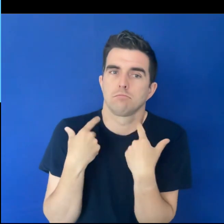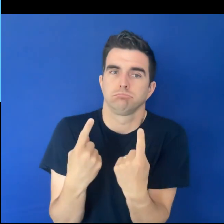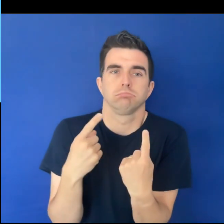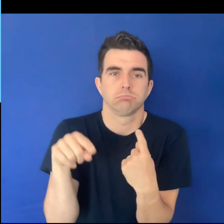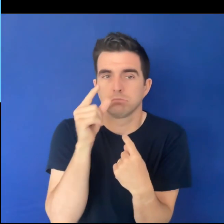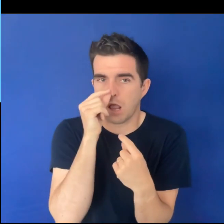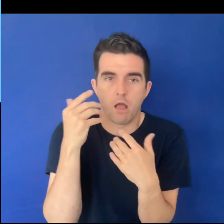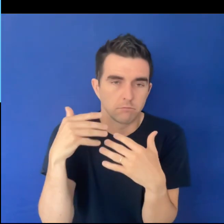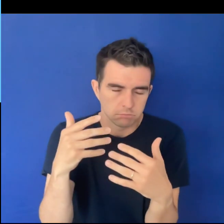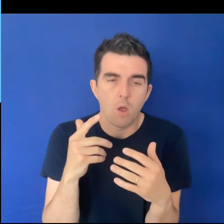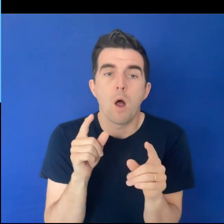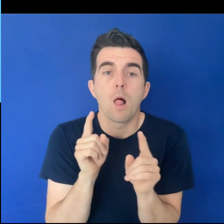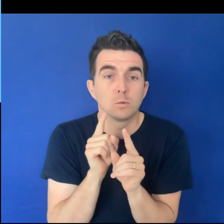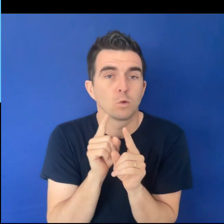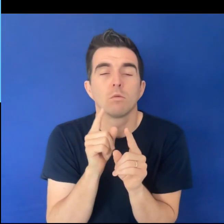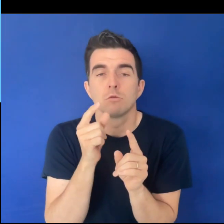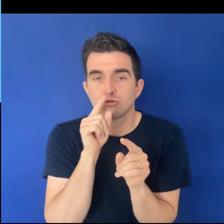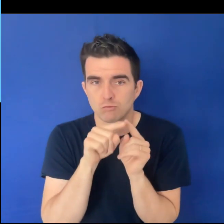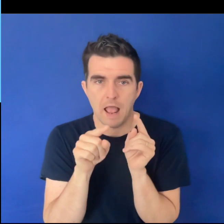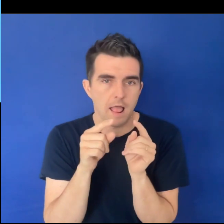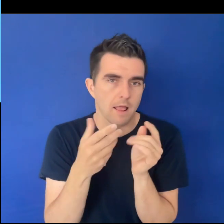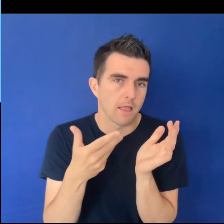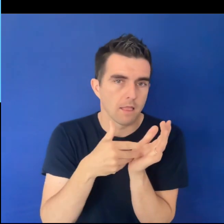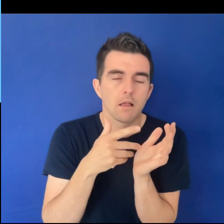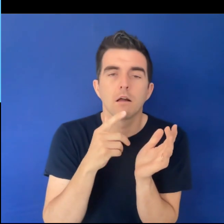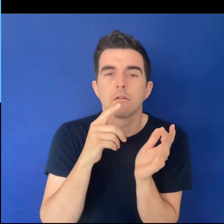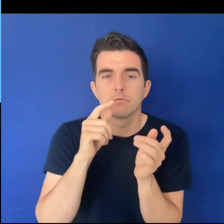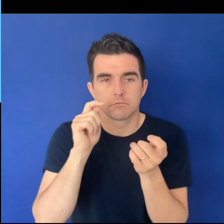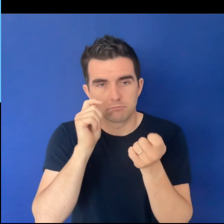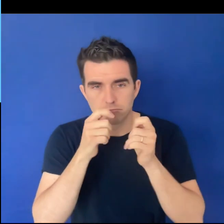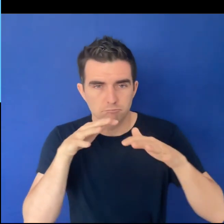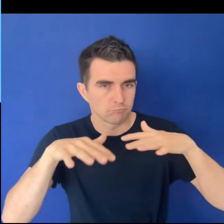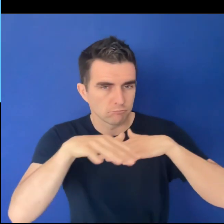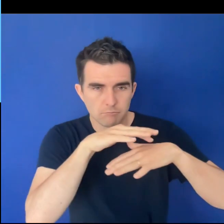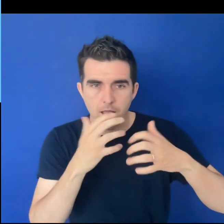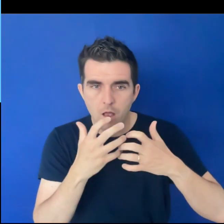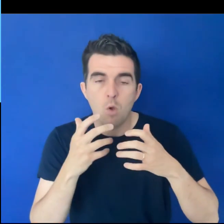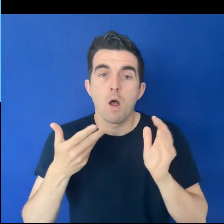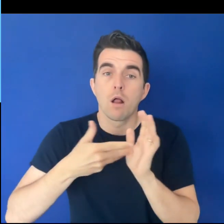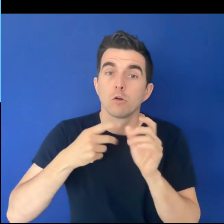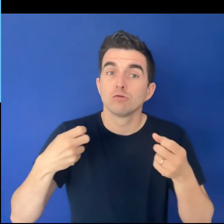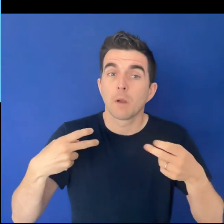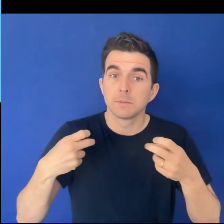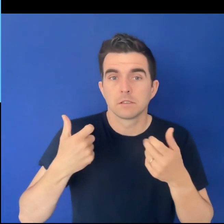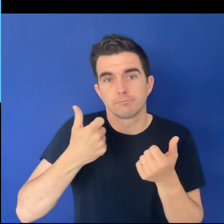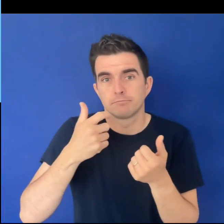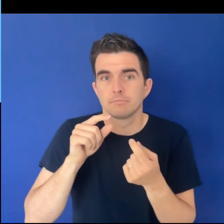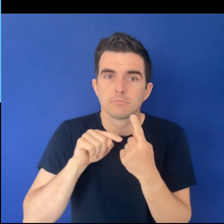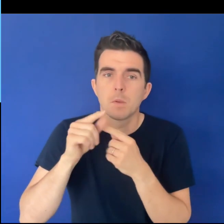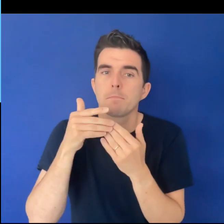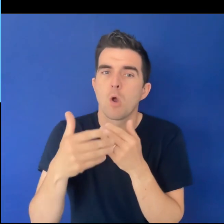And if you can, try including input remapping. Including subtitles is another great way to make your game more inclusive,